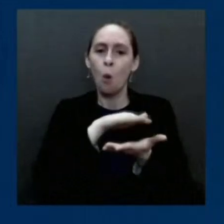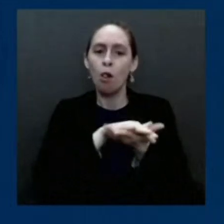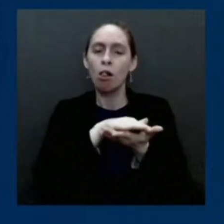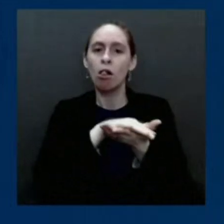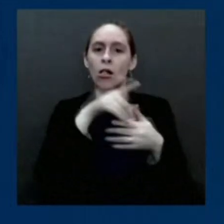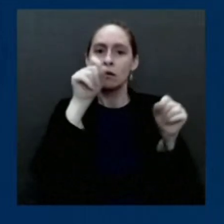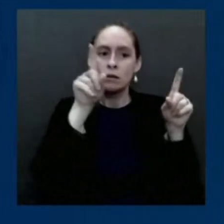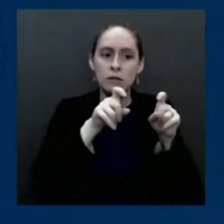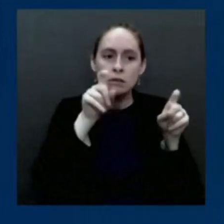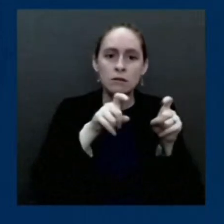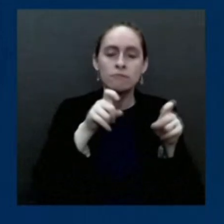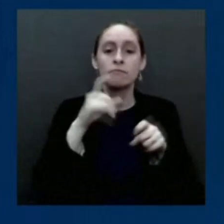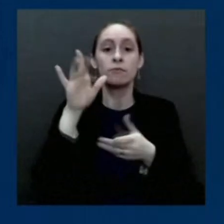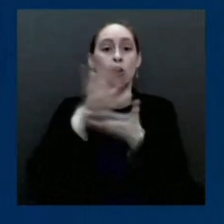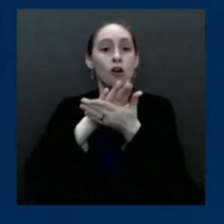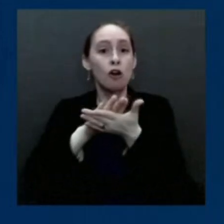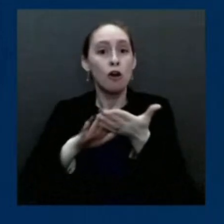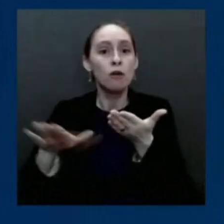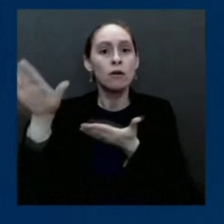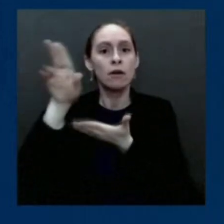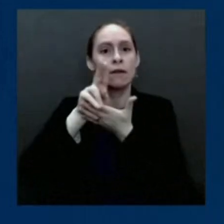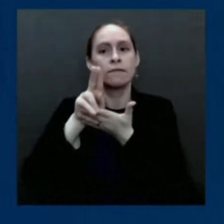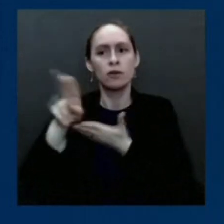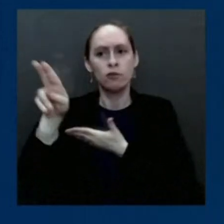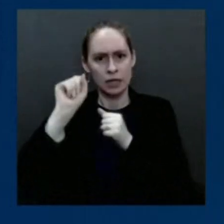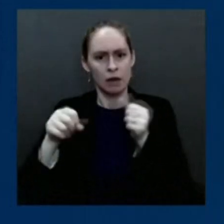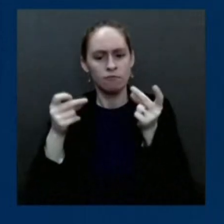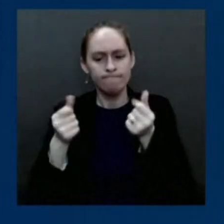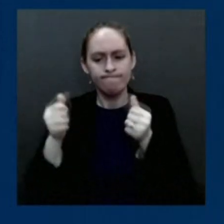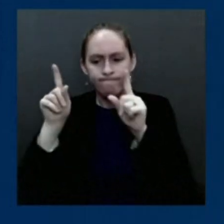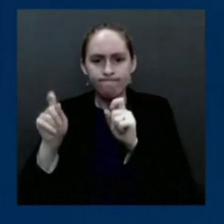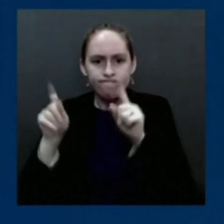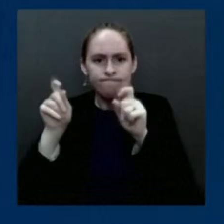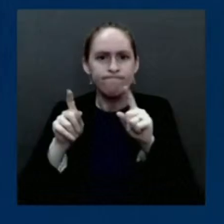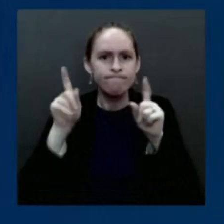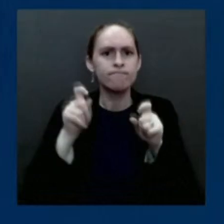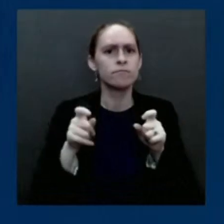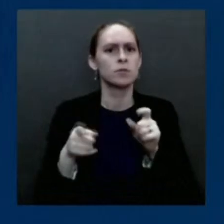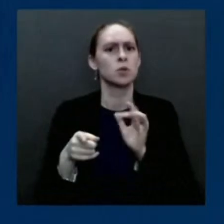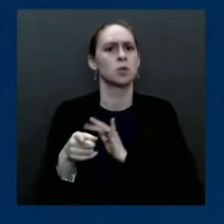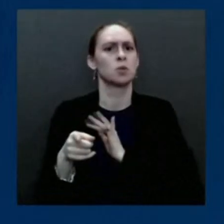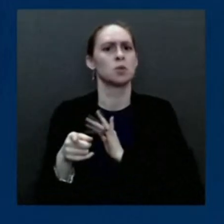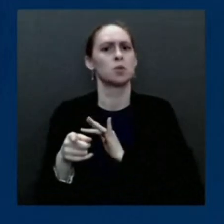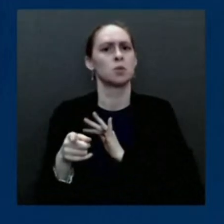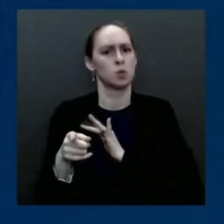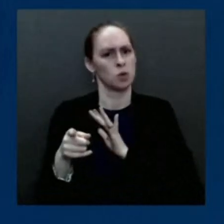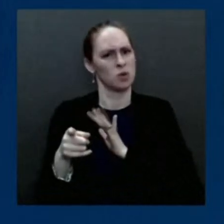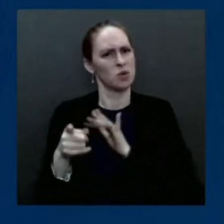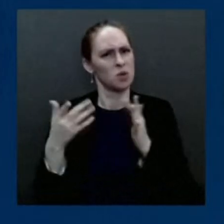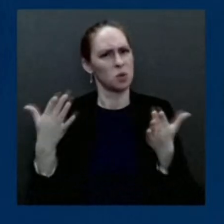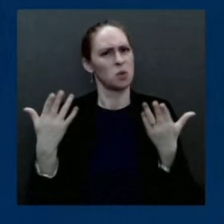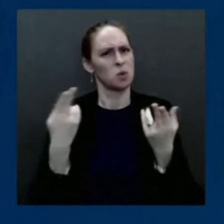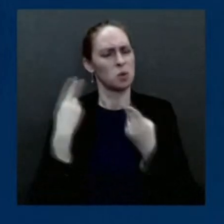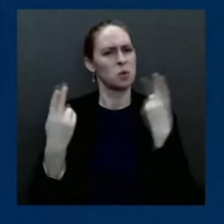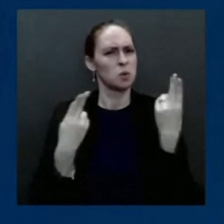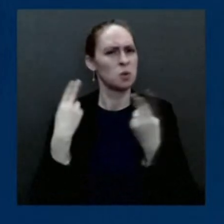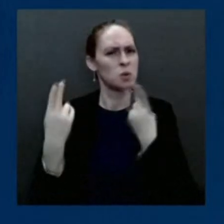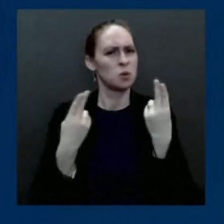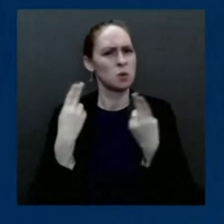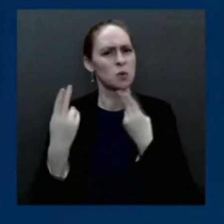CHILDREN IN SCHOOL TO KEEP OUR COLLEGE CAMPUSES SAFE SO LOTS OF IMPORTANT USES IN ADDITION